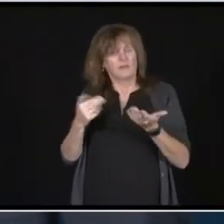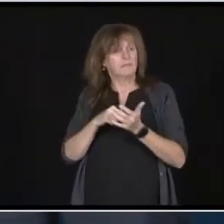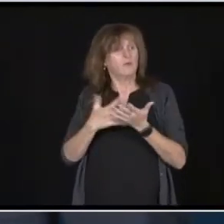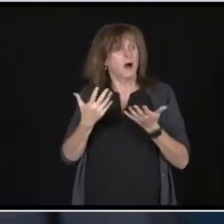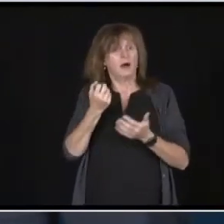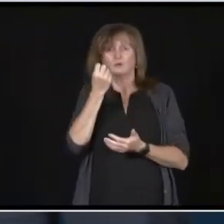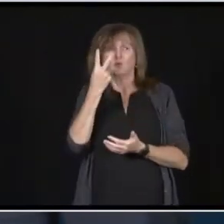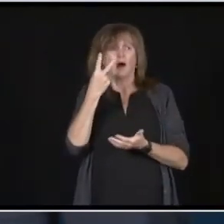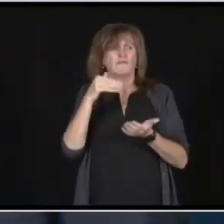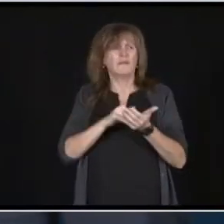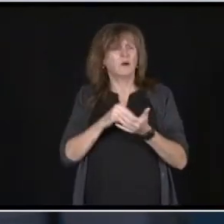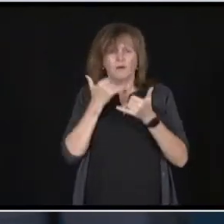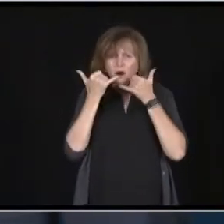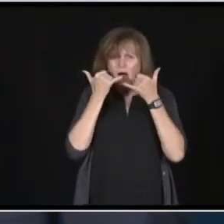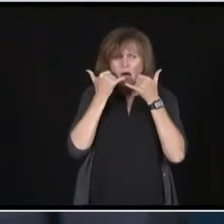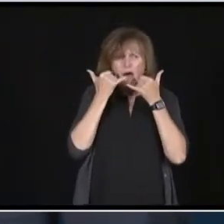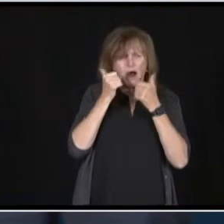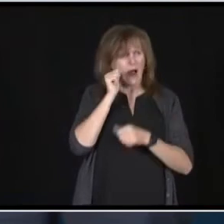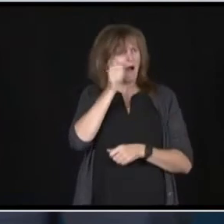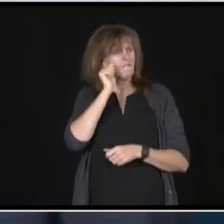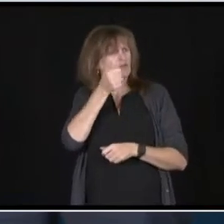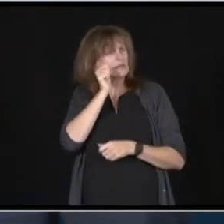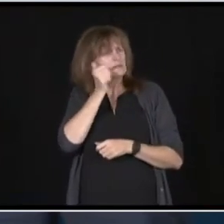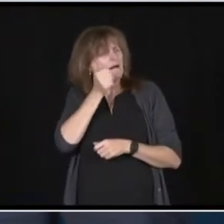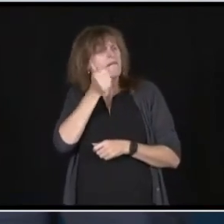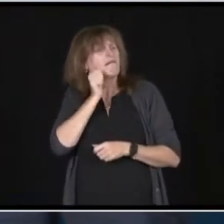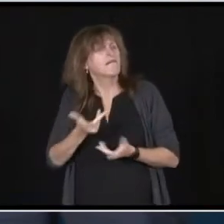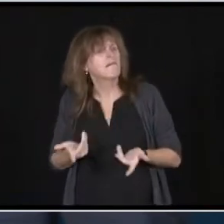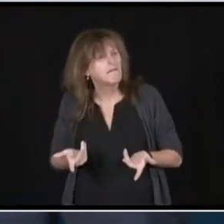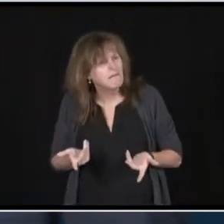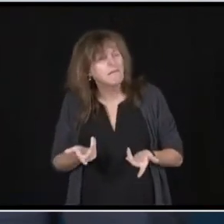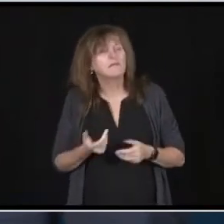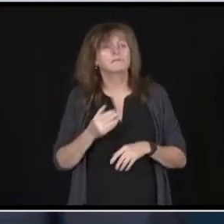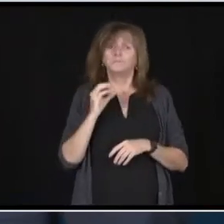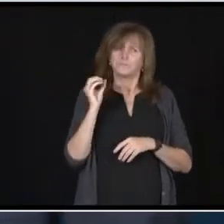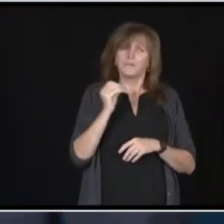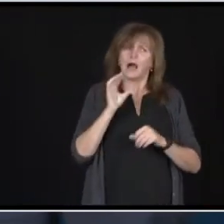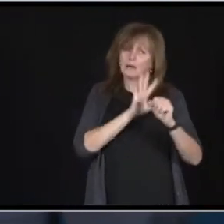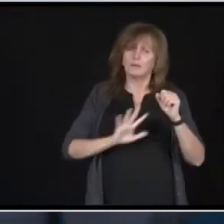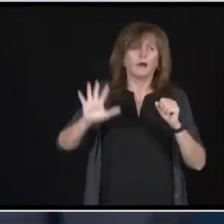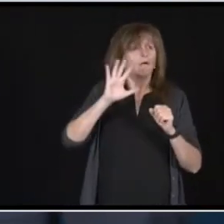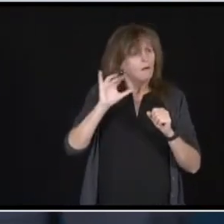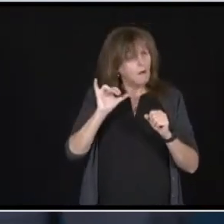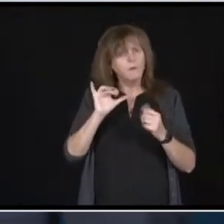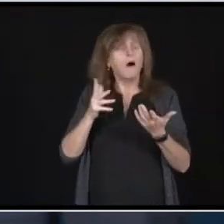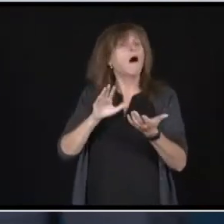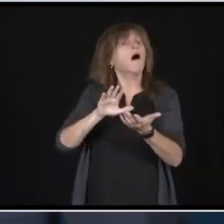Ontario can make 12,000 calls per day. Ontario has also successfully implemented a centralized public health